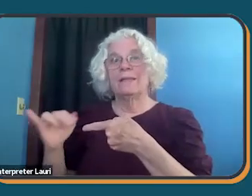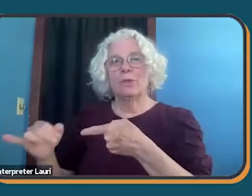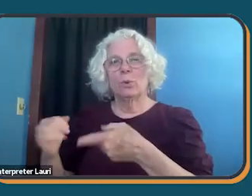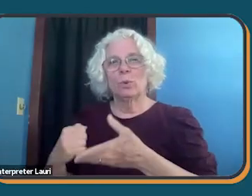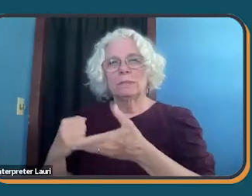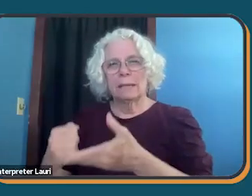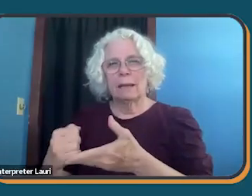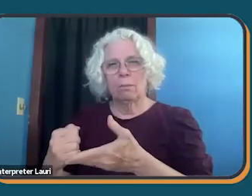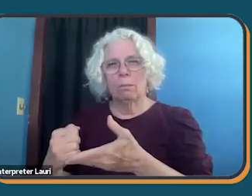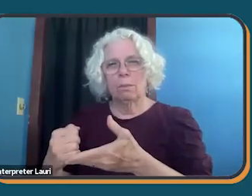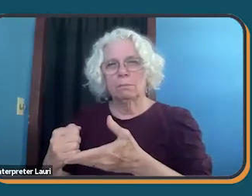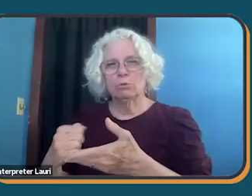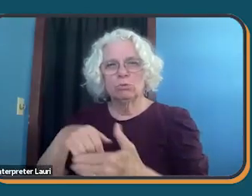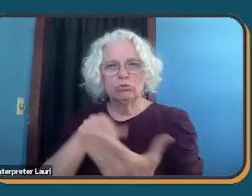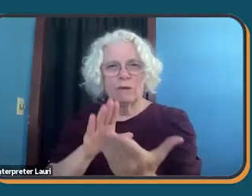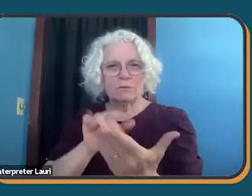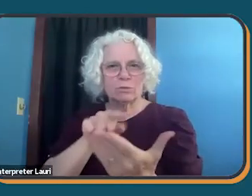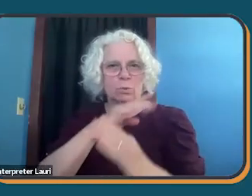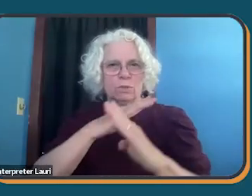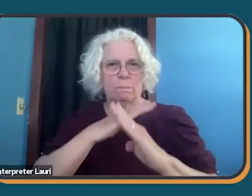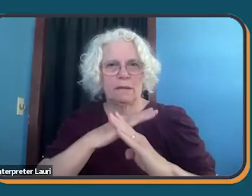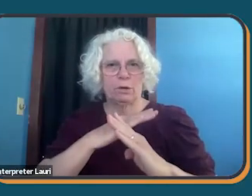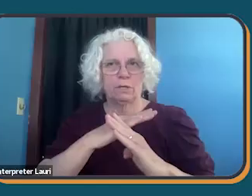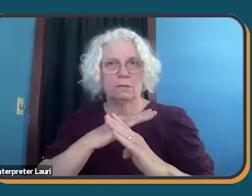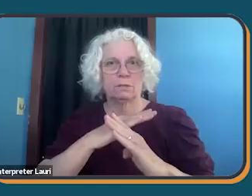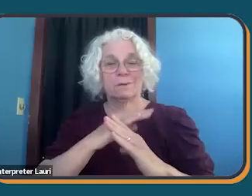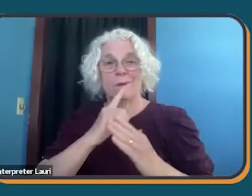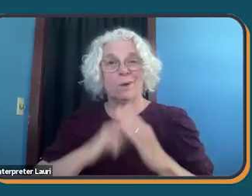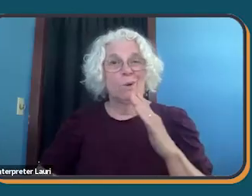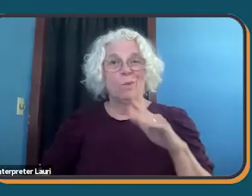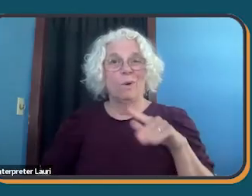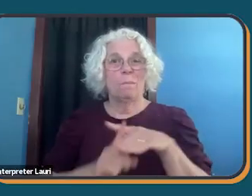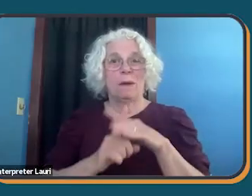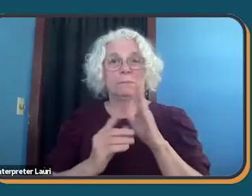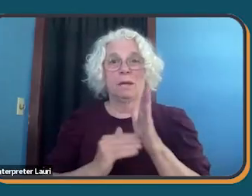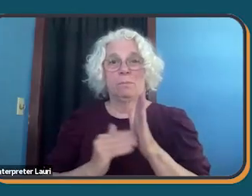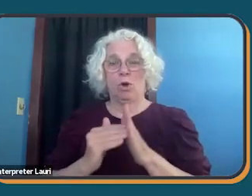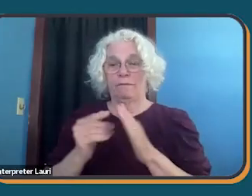for some of the barriers we just discussed. One of the most consistent themes that emerged